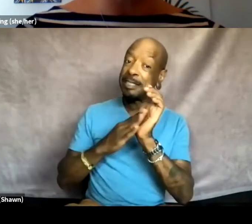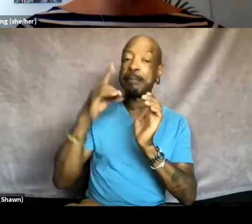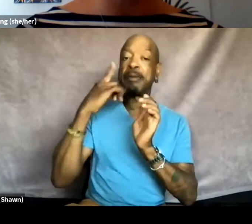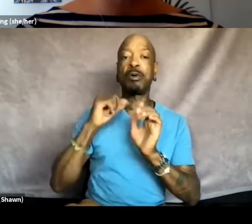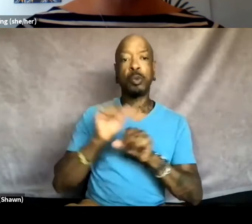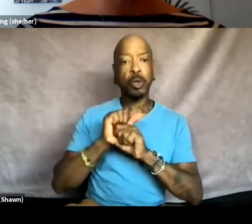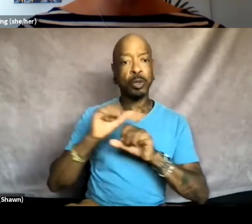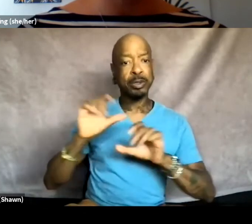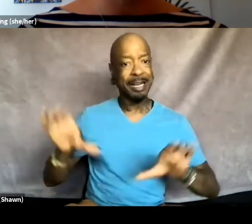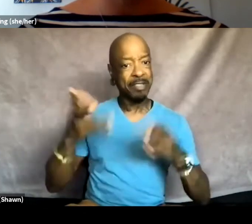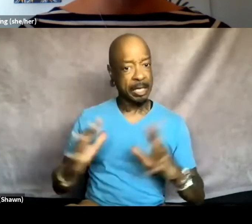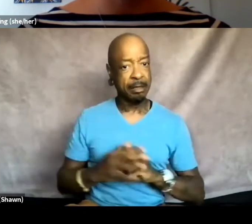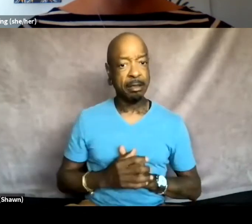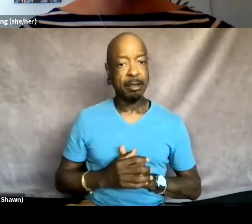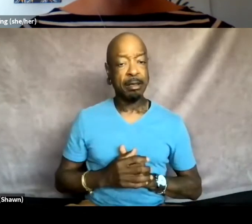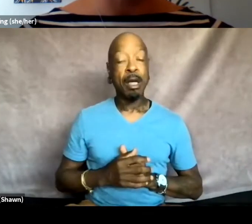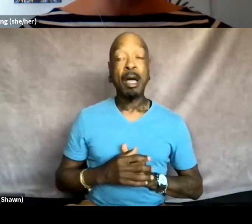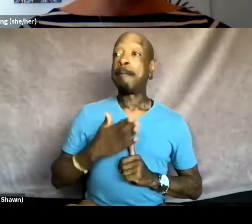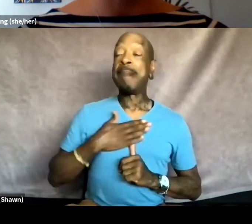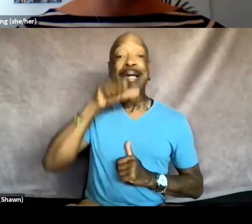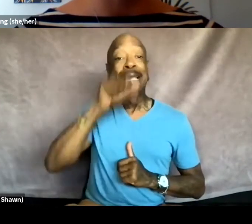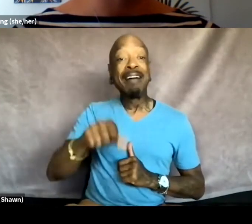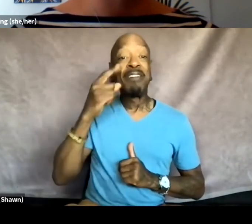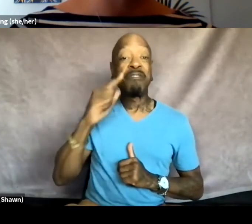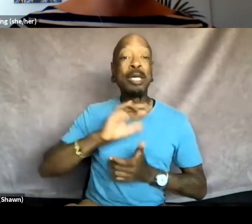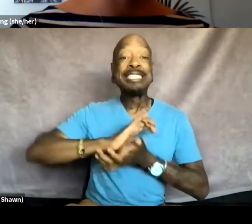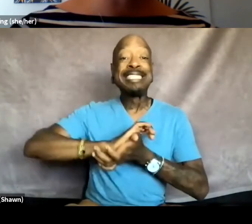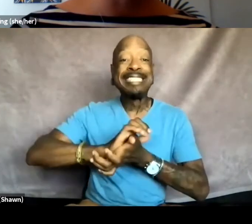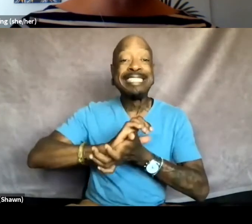Keah Brown: or my love for cheesecake and pizza or something like that, but don't just